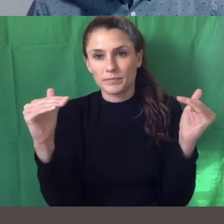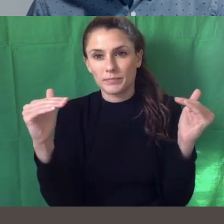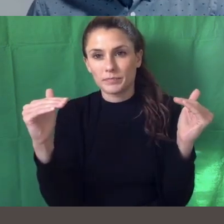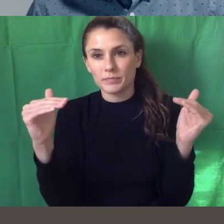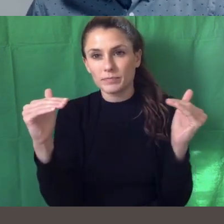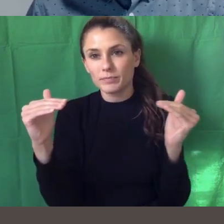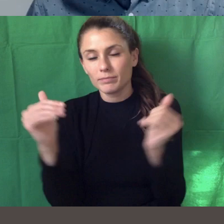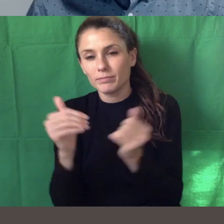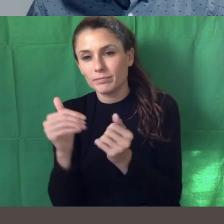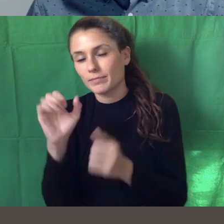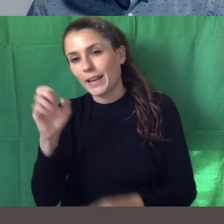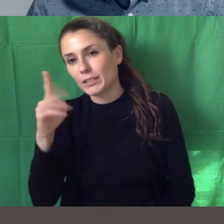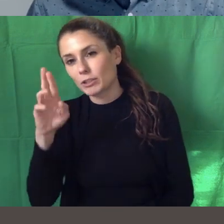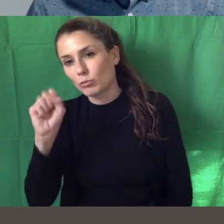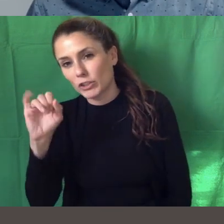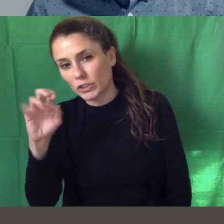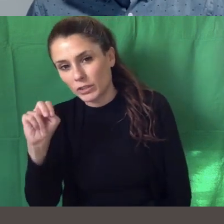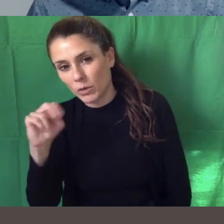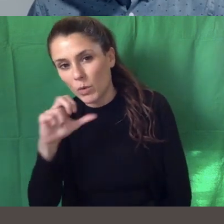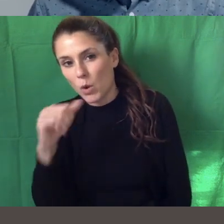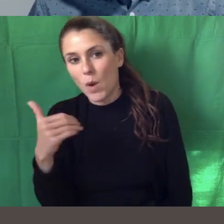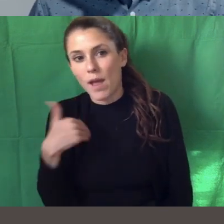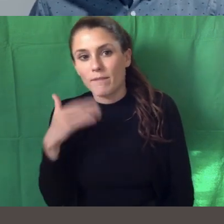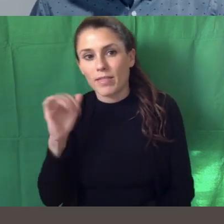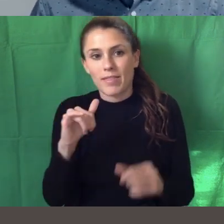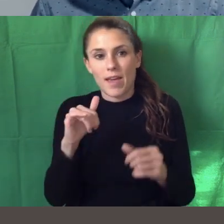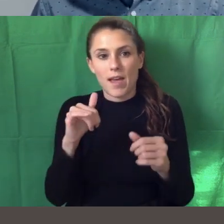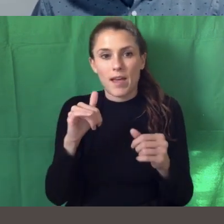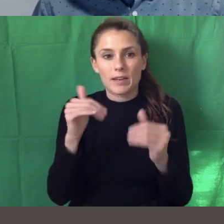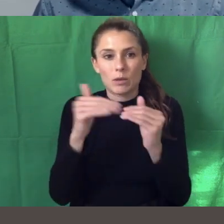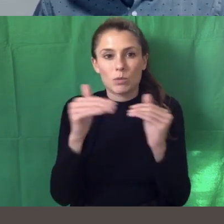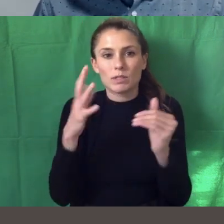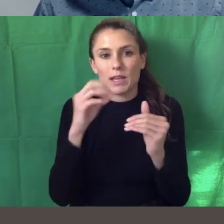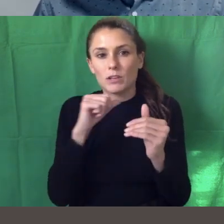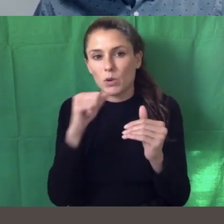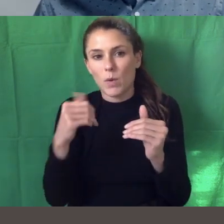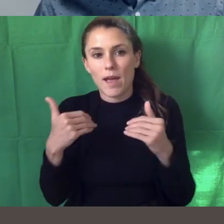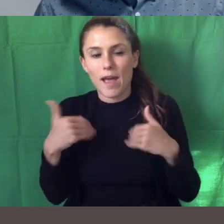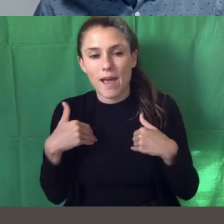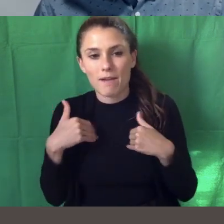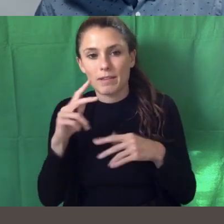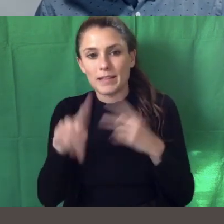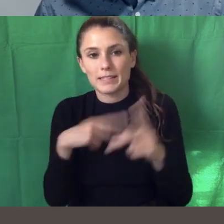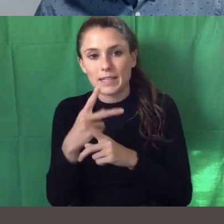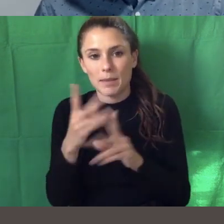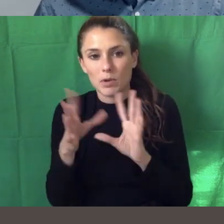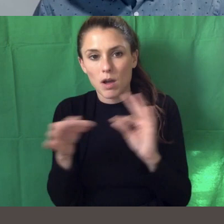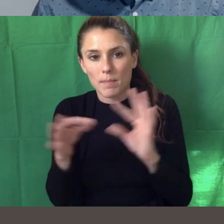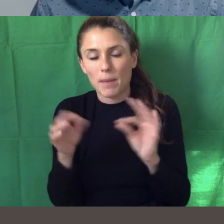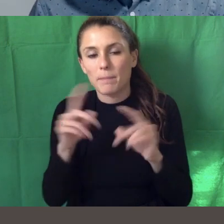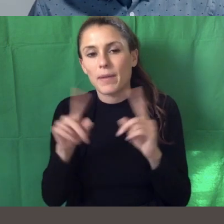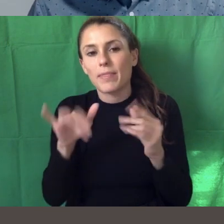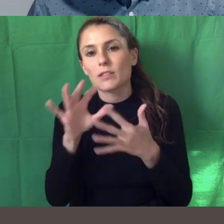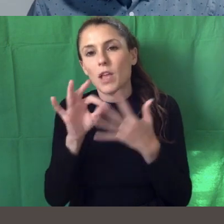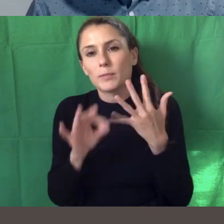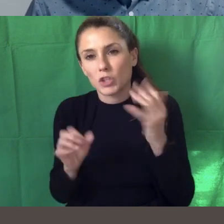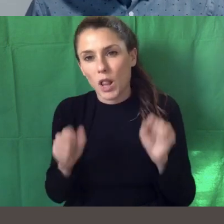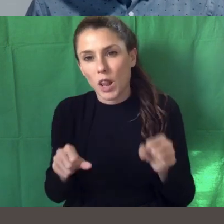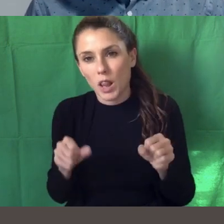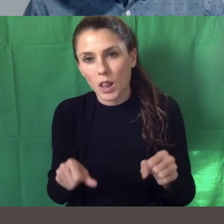And we don't have that trailing equals, which is asserted to not be there. And we don't have a type comment, but that's specified to be optional.